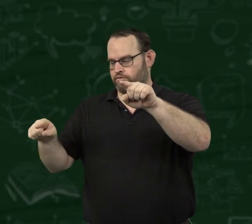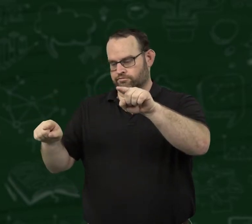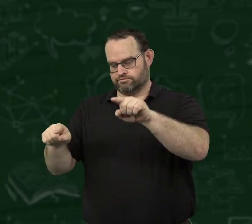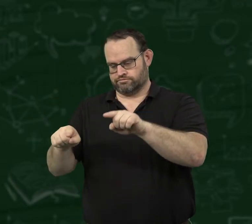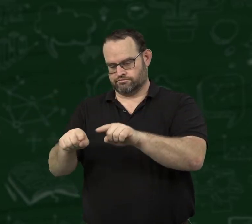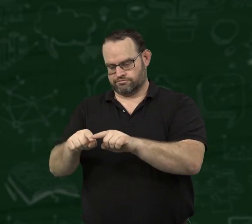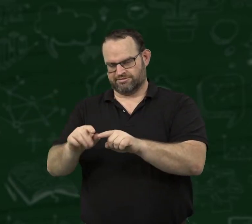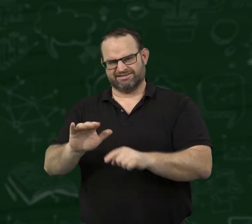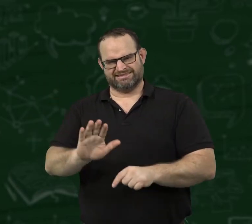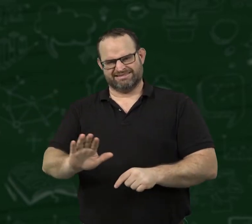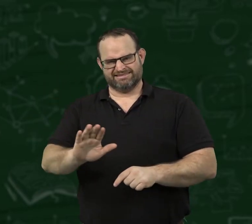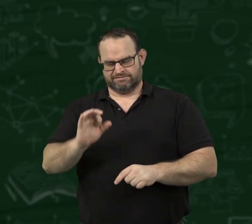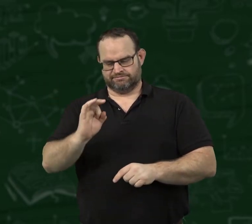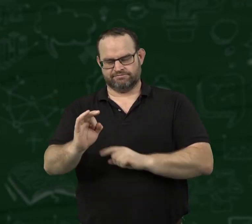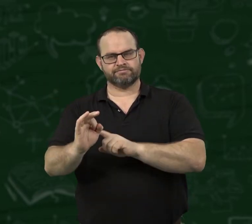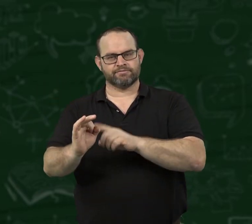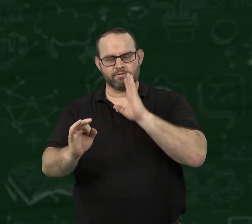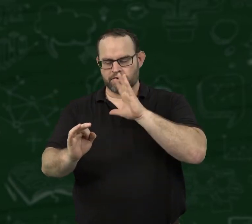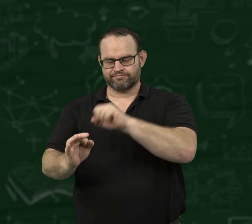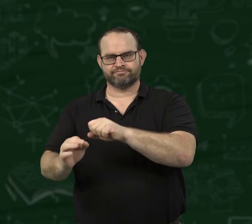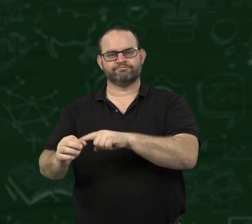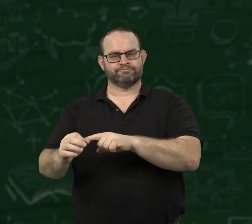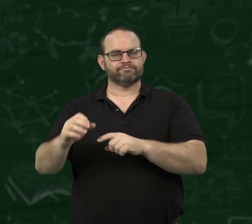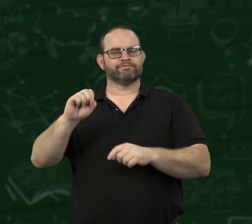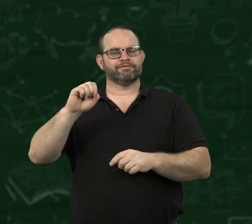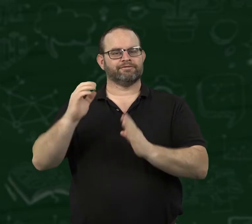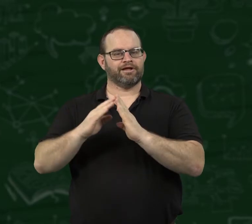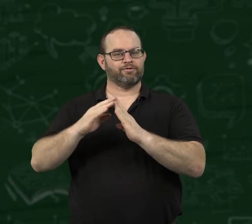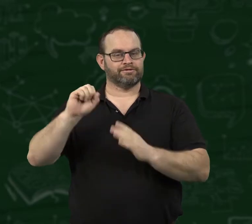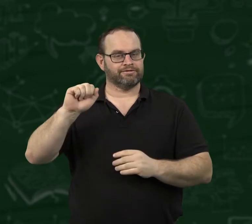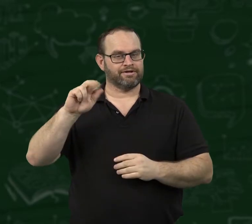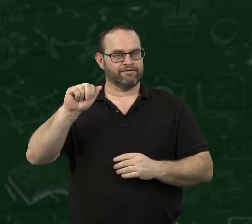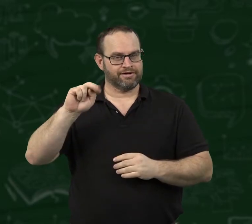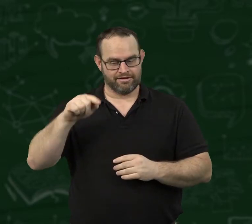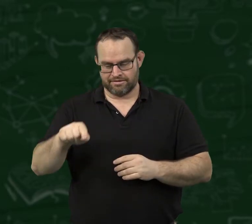Find the area on the map where those overlap and that is where Savannah is located.